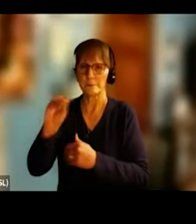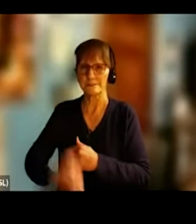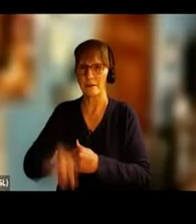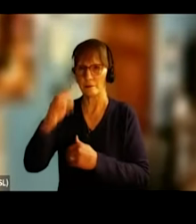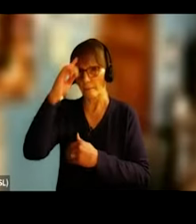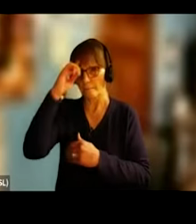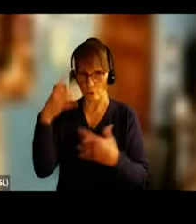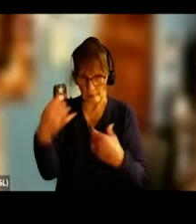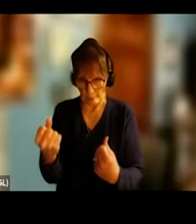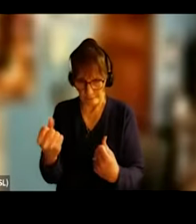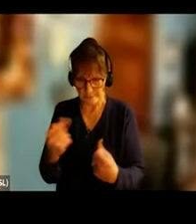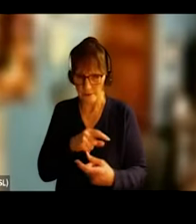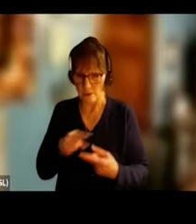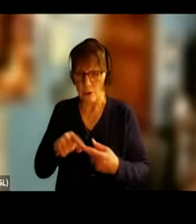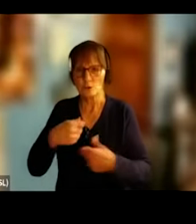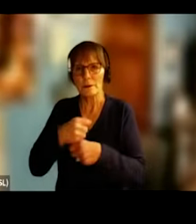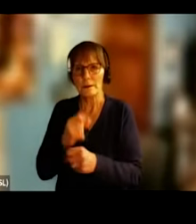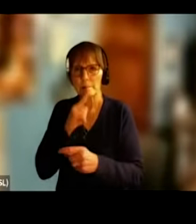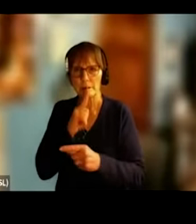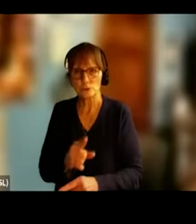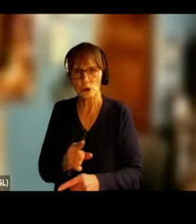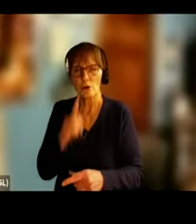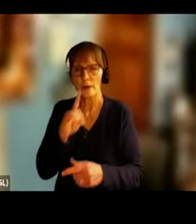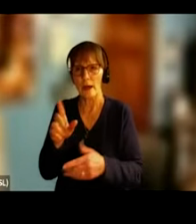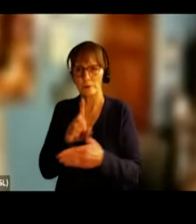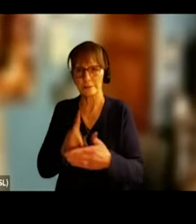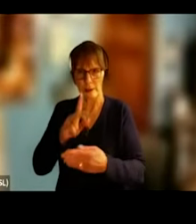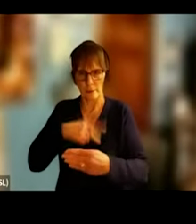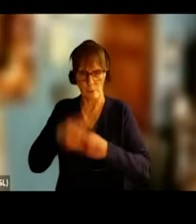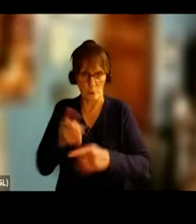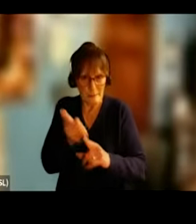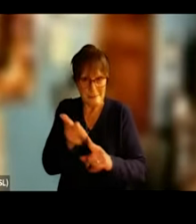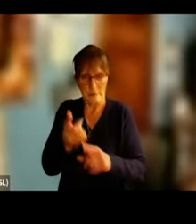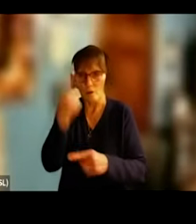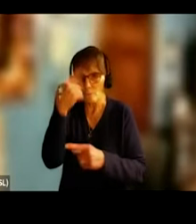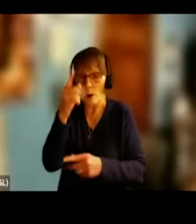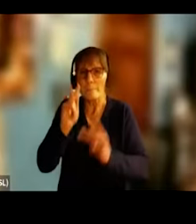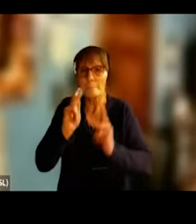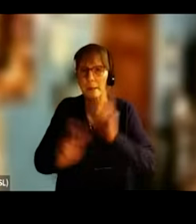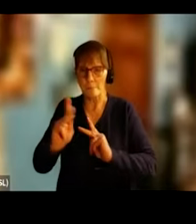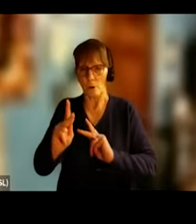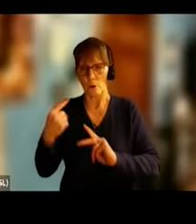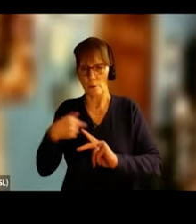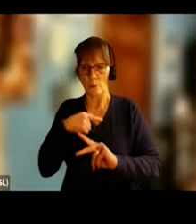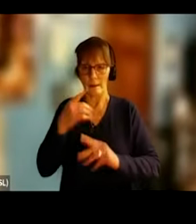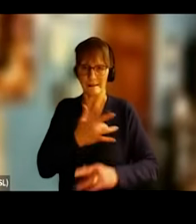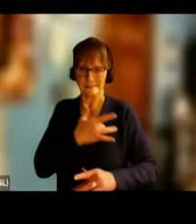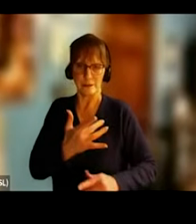And so we need to make sure that we're actually designing programs for the people we are intending to serve.